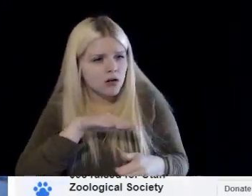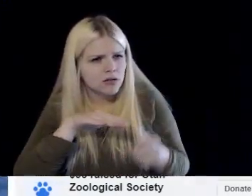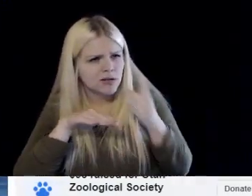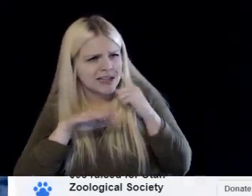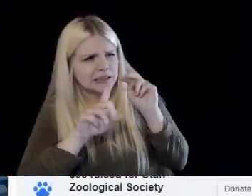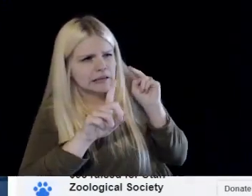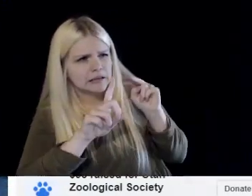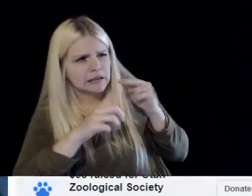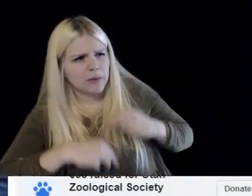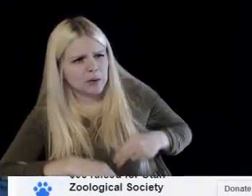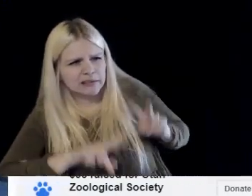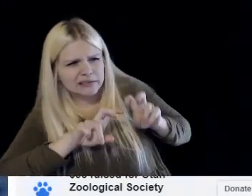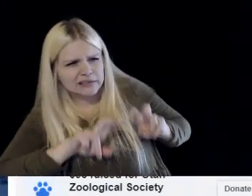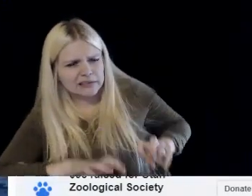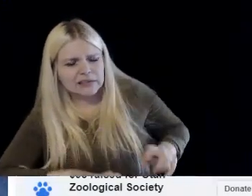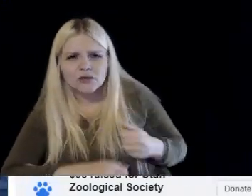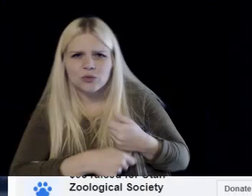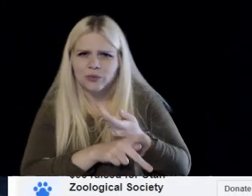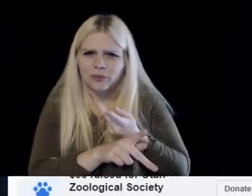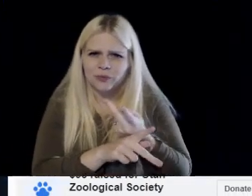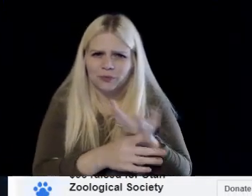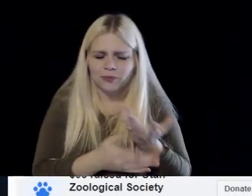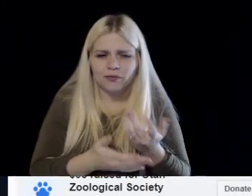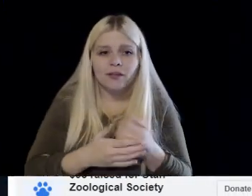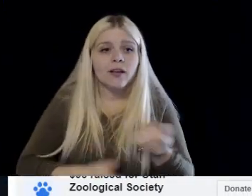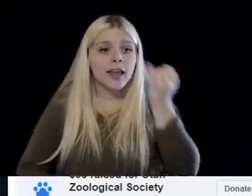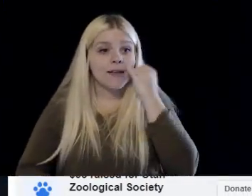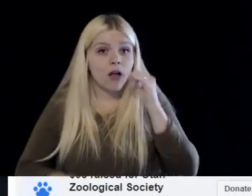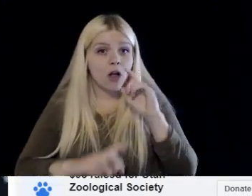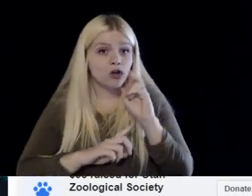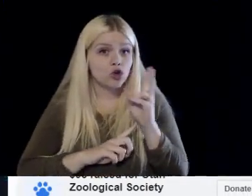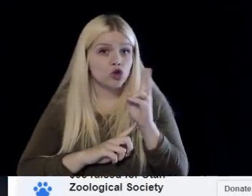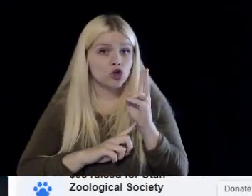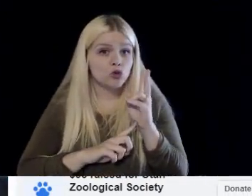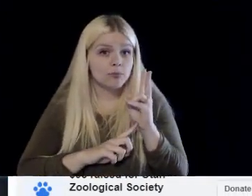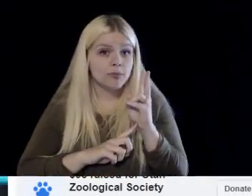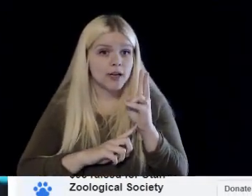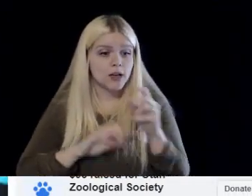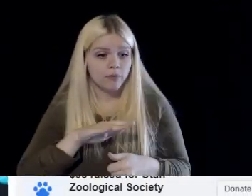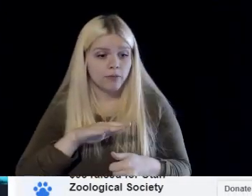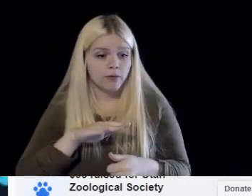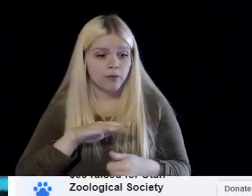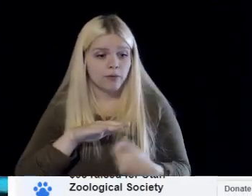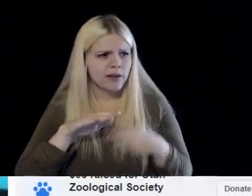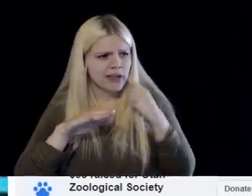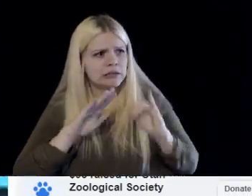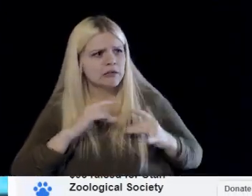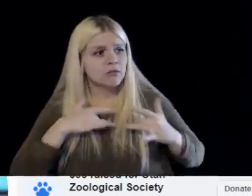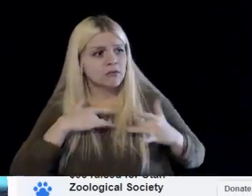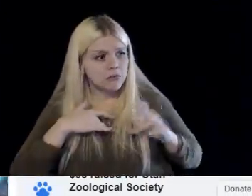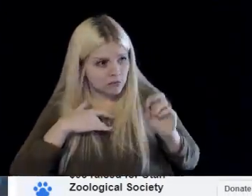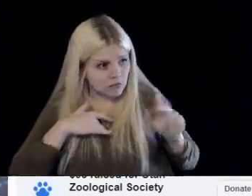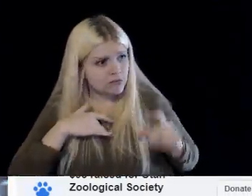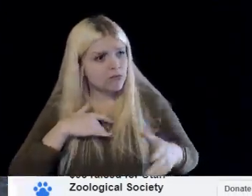So if you're watching a seal and it's been more than like two minutes- instinctively we start feeling worried, because we can't hold our breath that long.